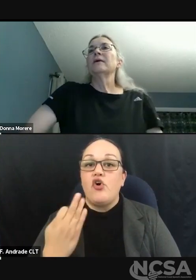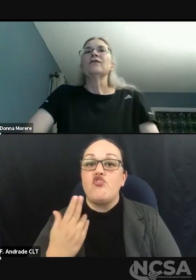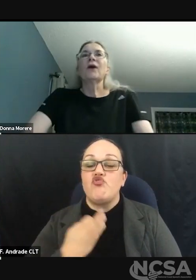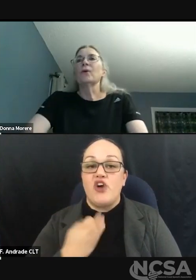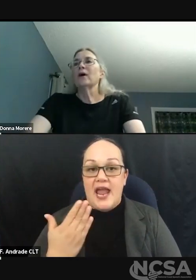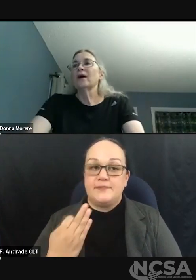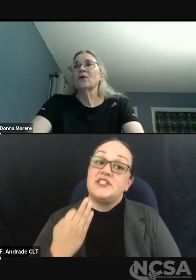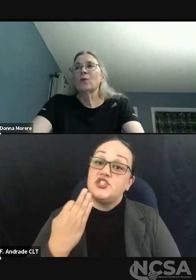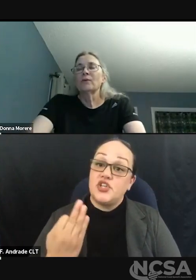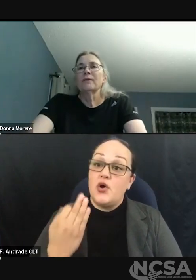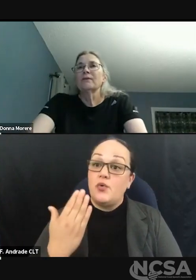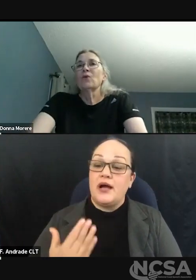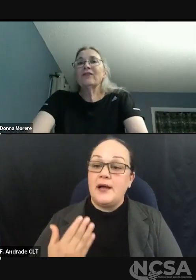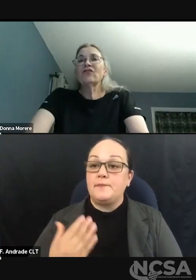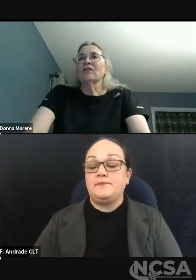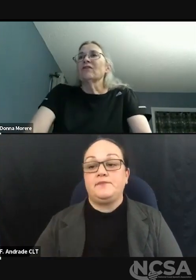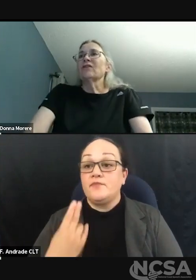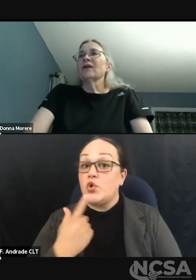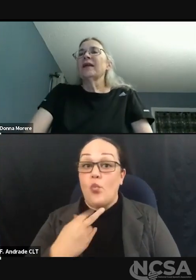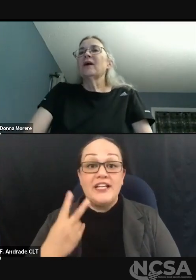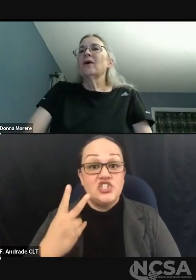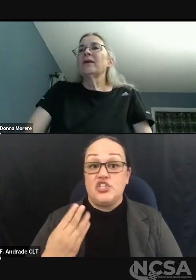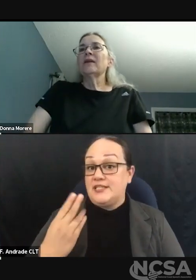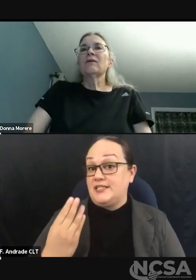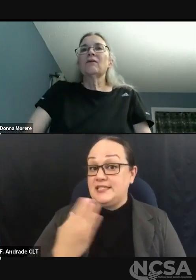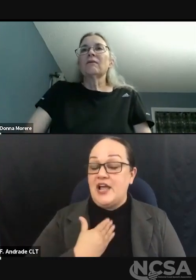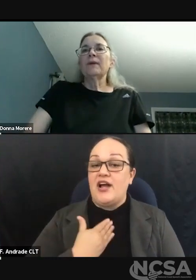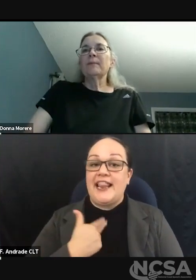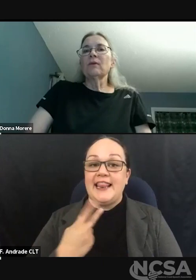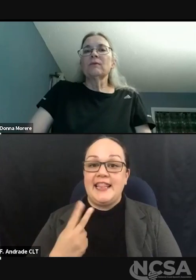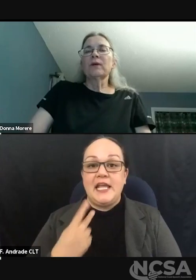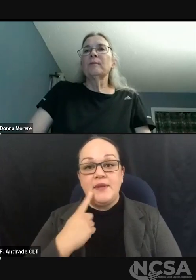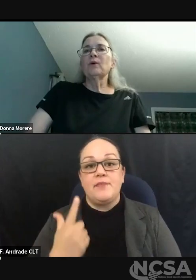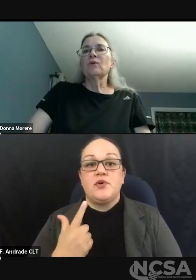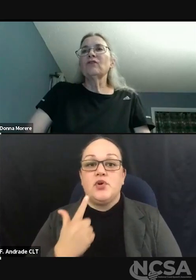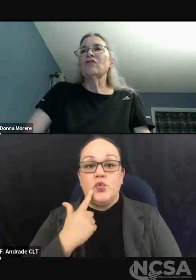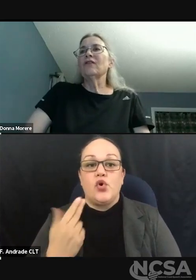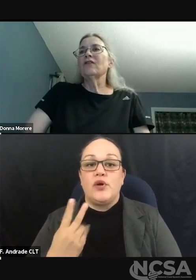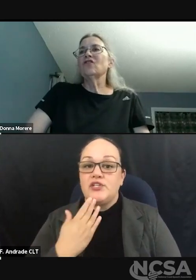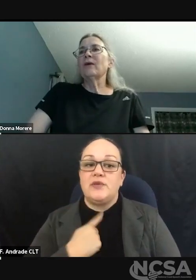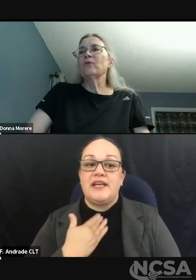So questions. Now, I think people gonna put questions in the chat room.